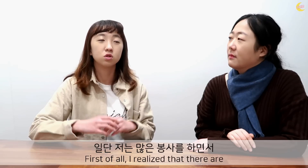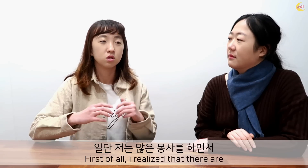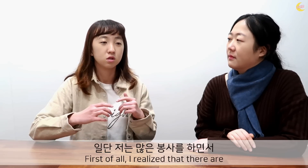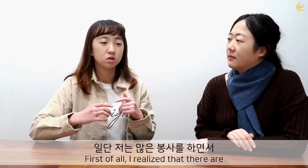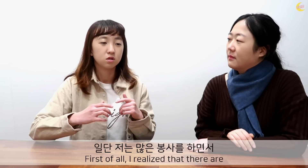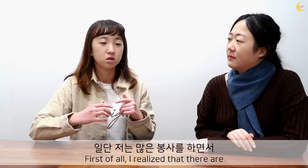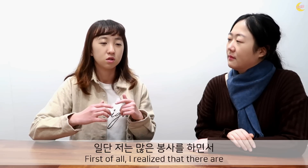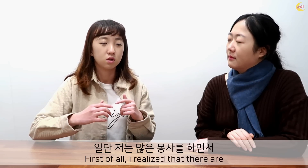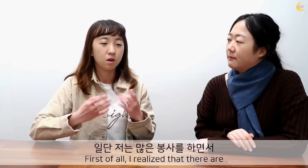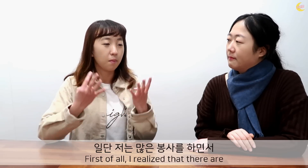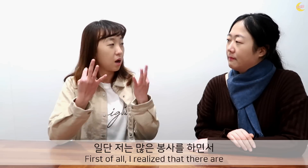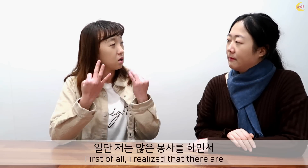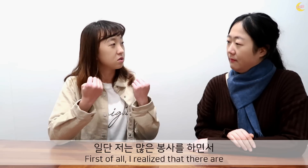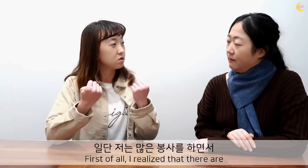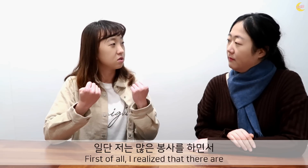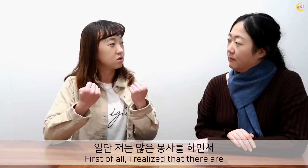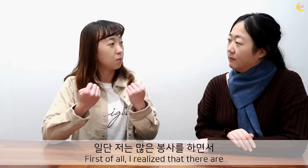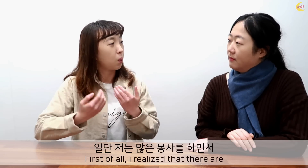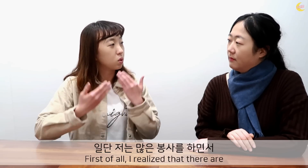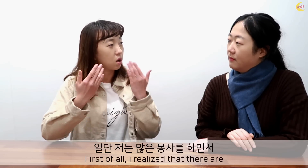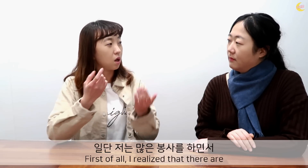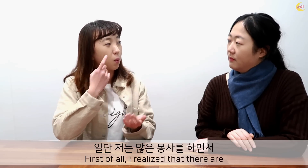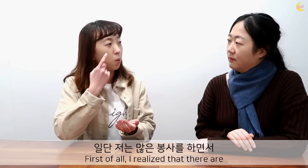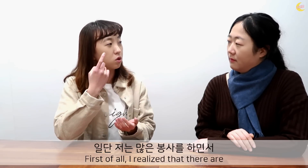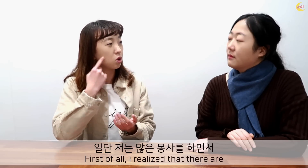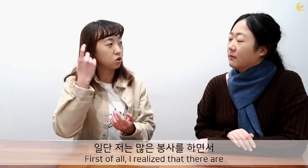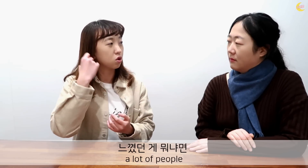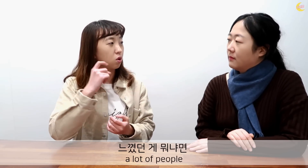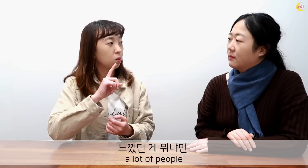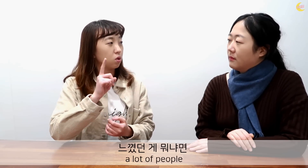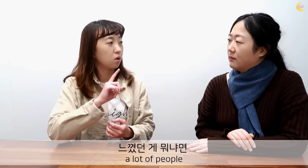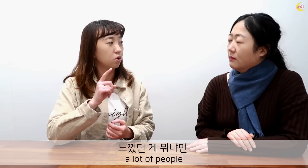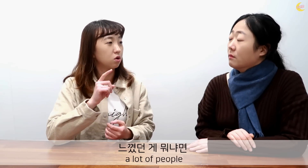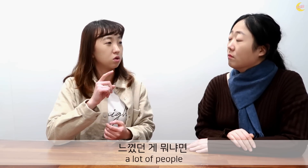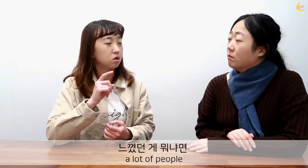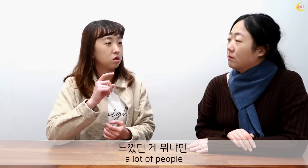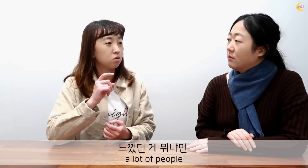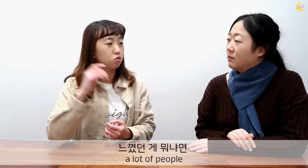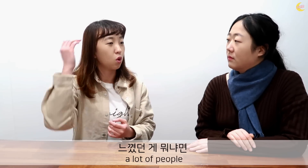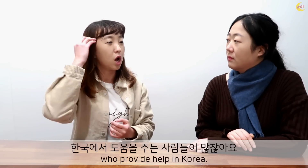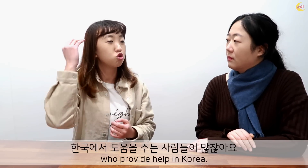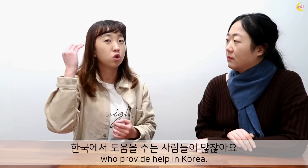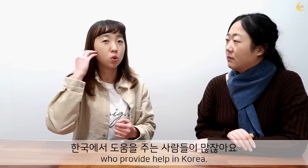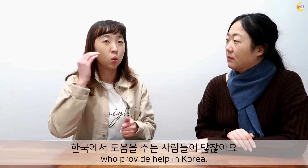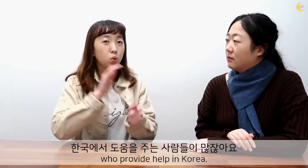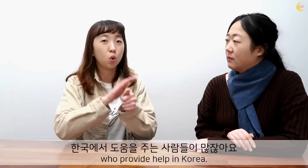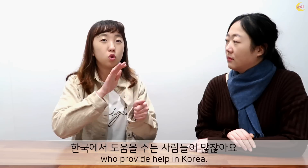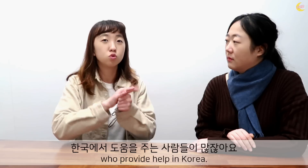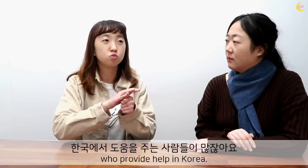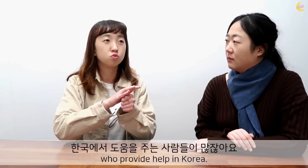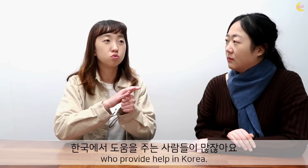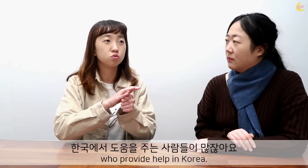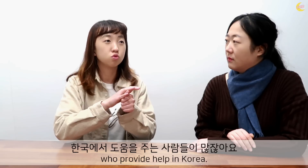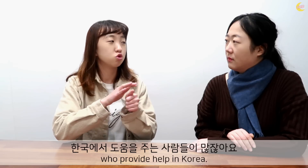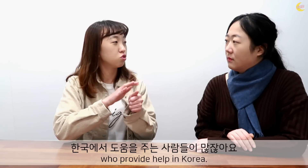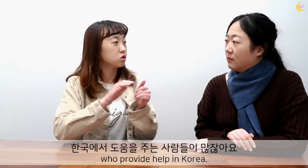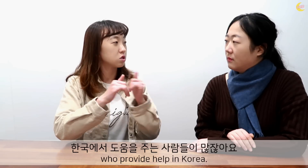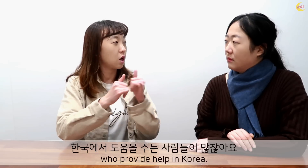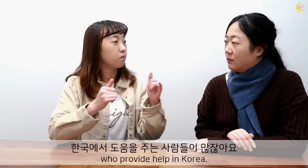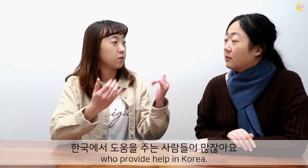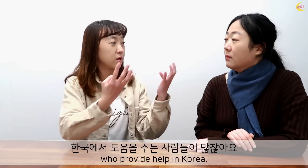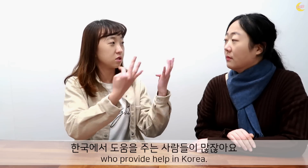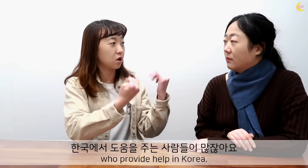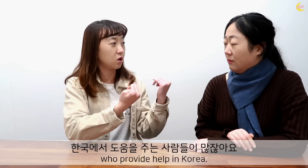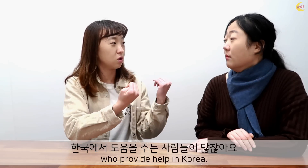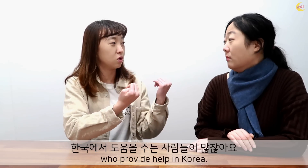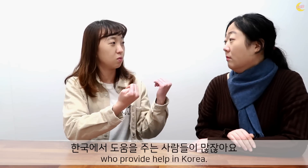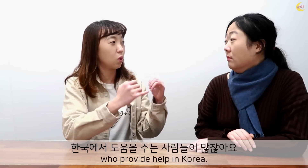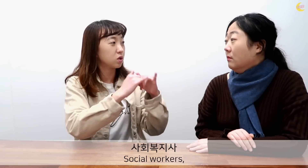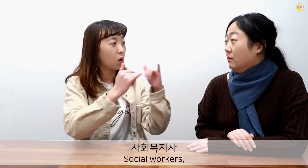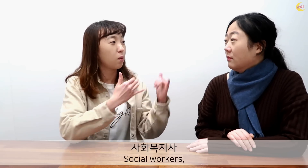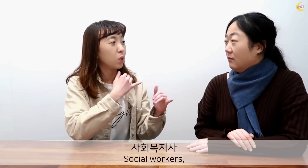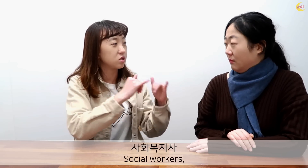First of all, I realized that there are a lot of people who provide help in Korea.